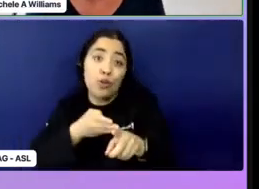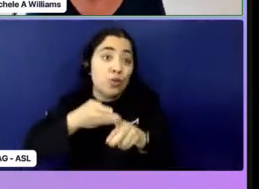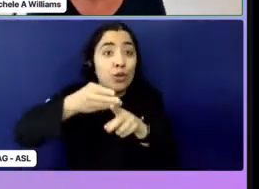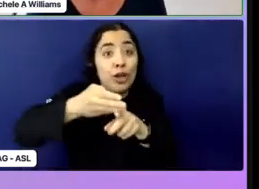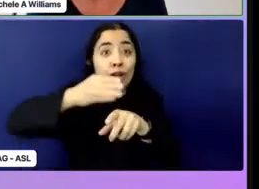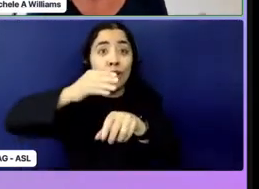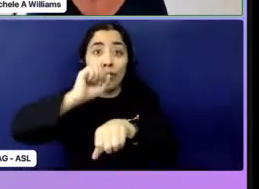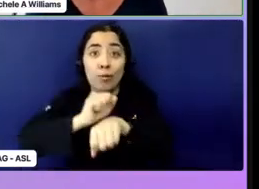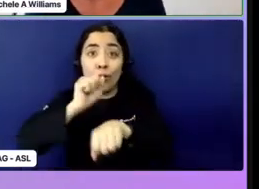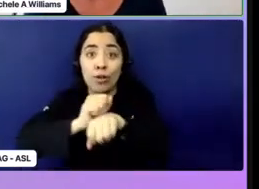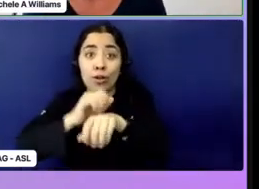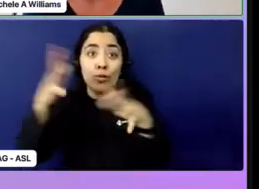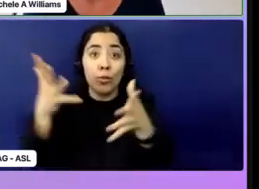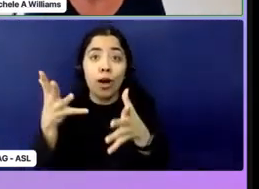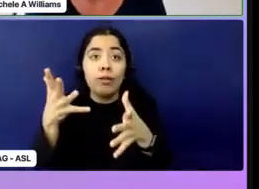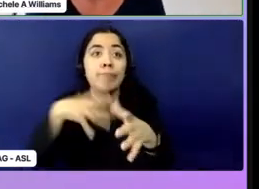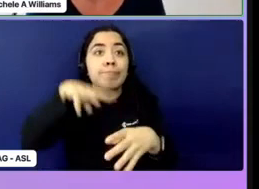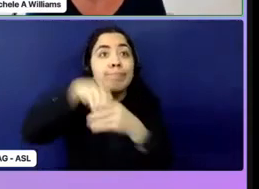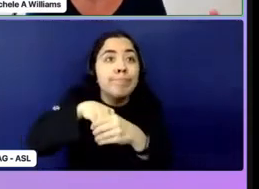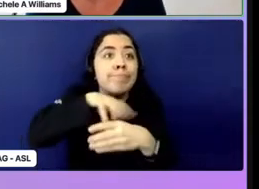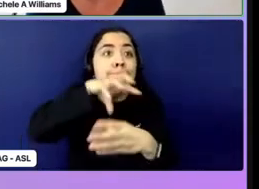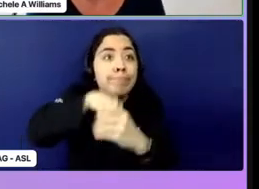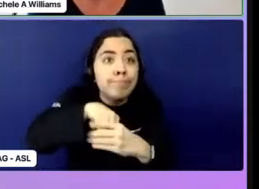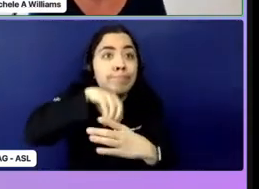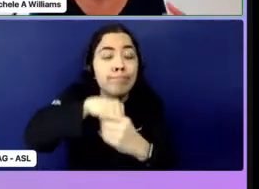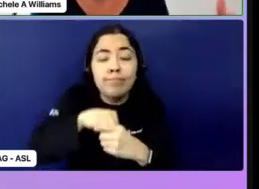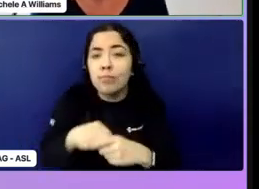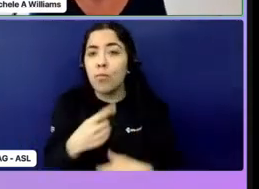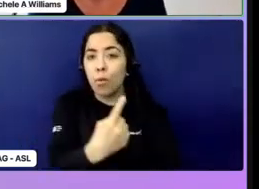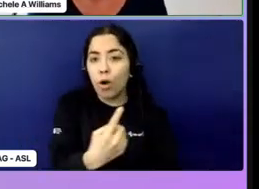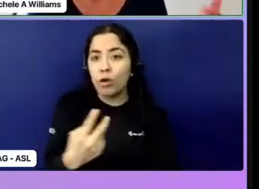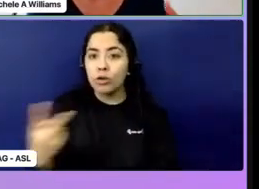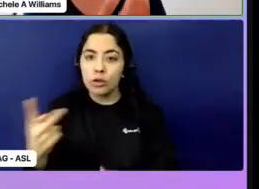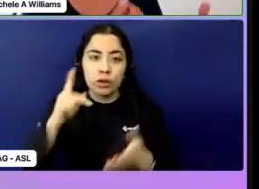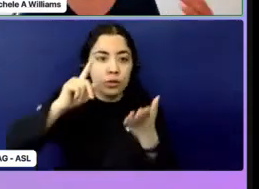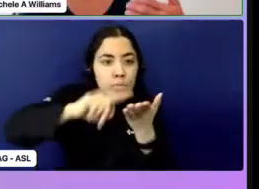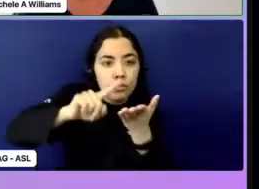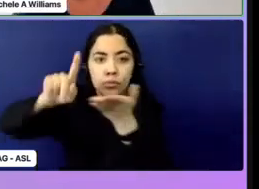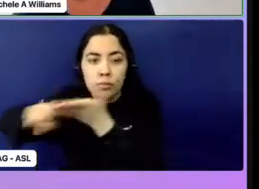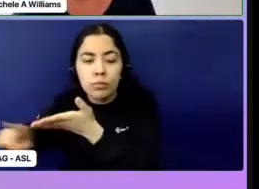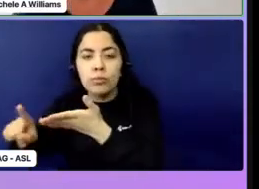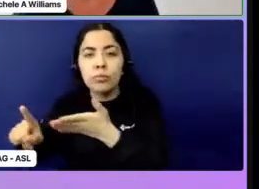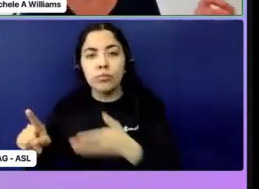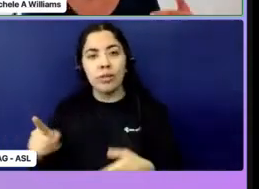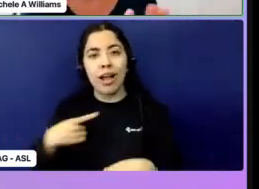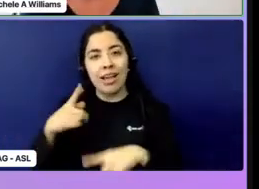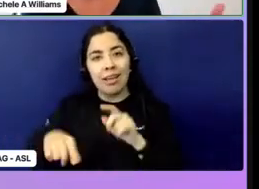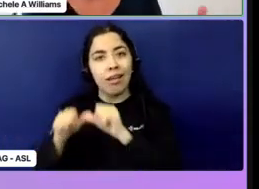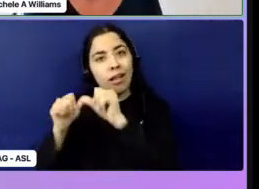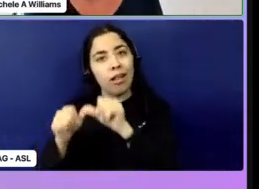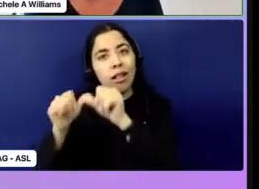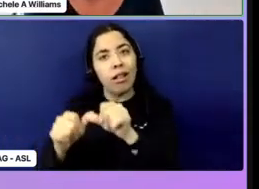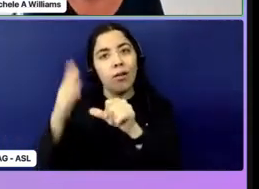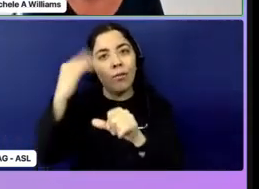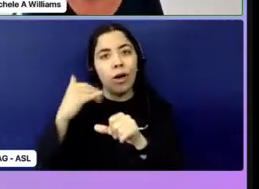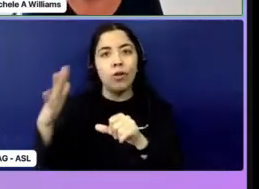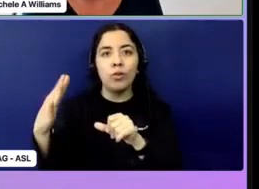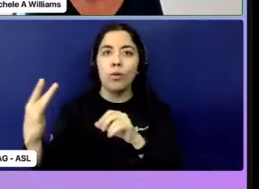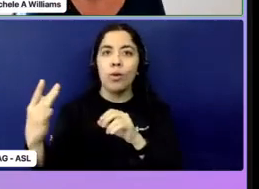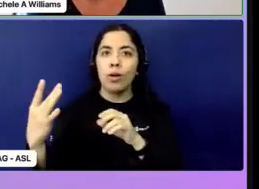participants, so I built this great relationship with you but once I've used you in one or two studies, I can't keep using you because you're going